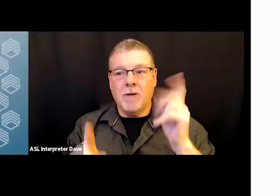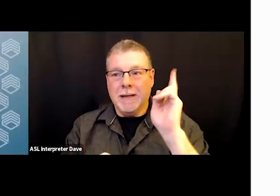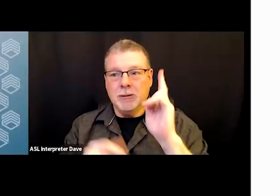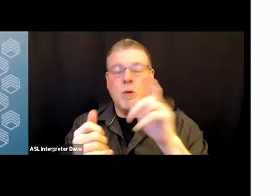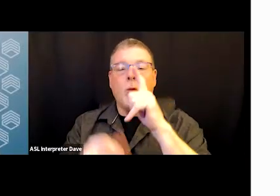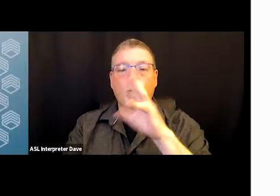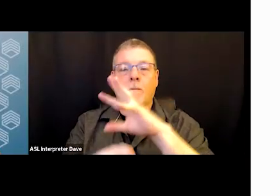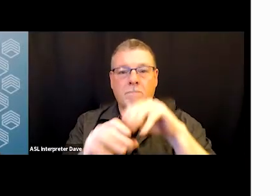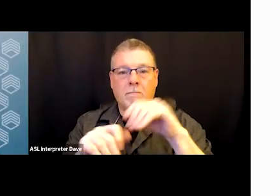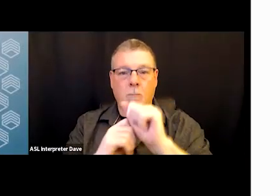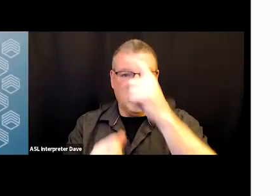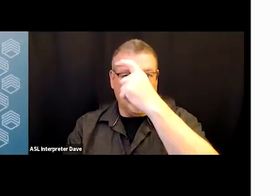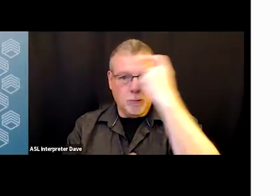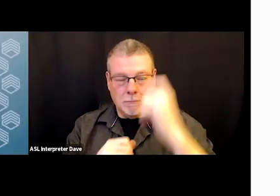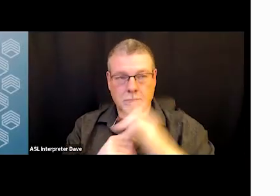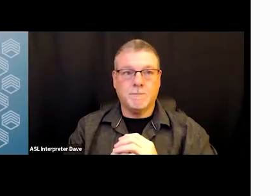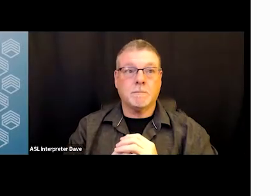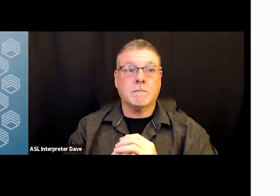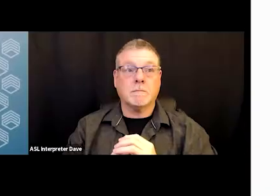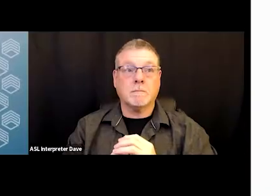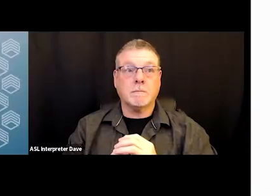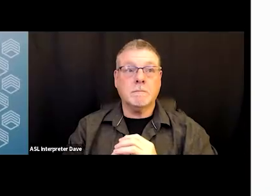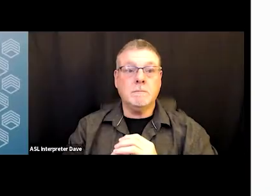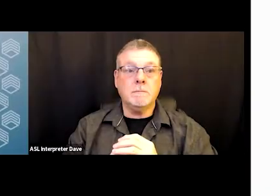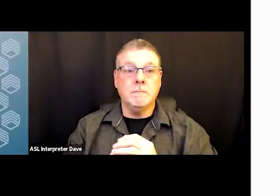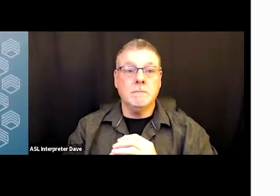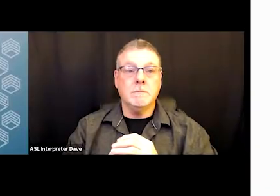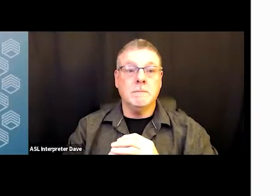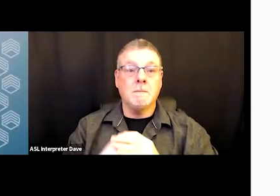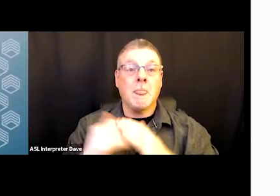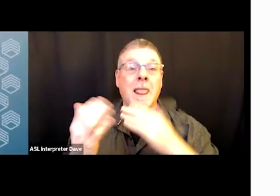and that is fight, flop, fawn, freeze, and flight.